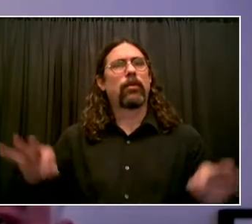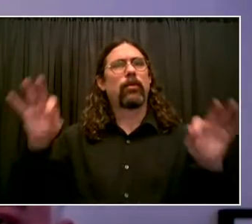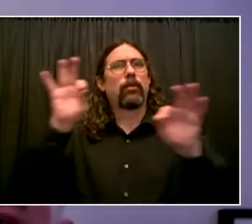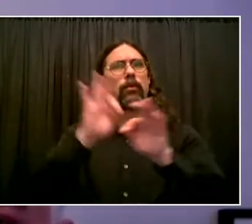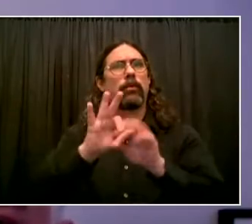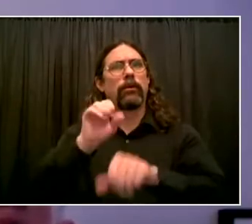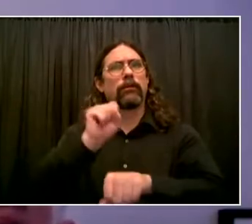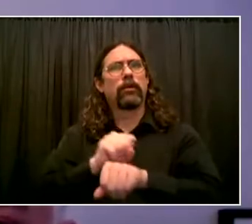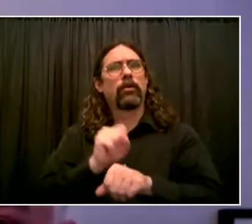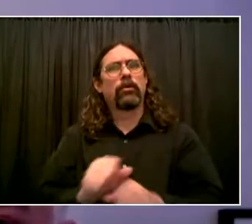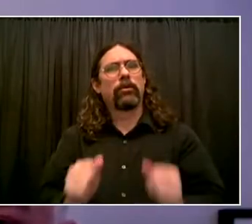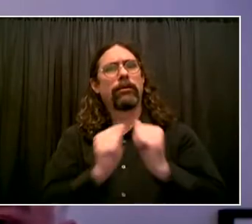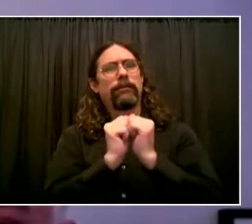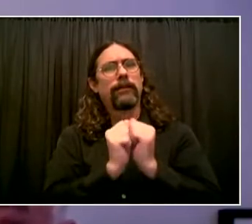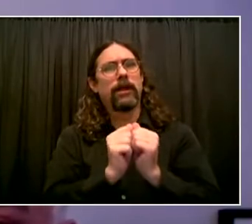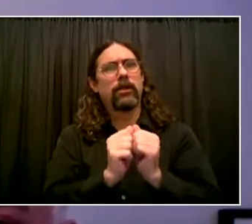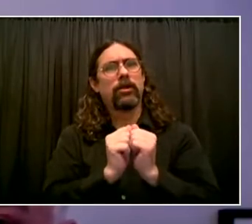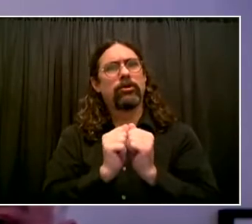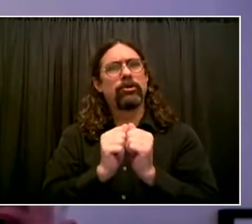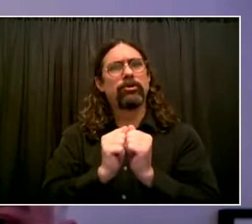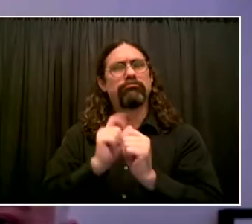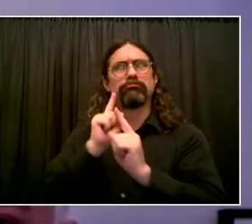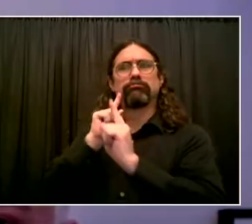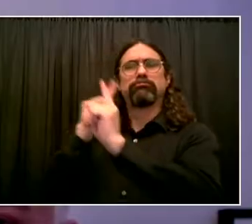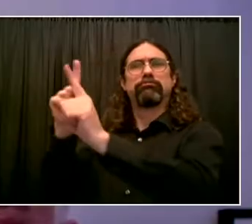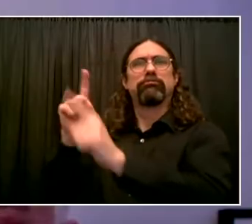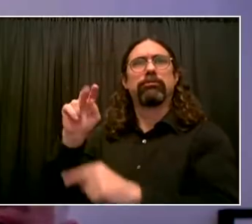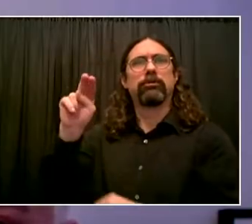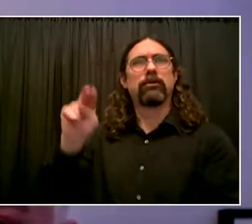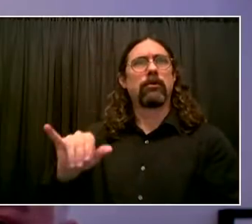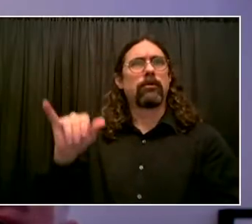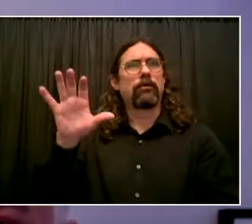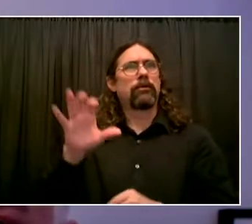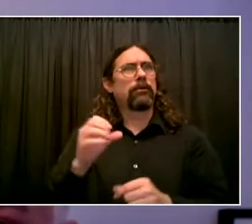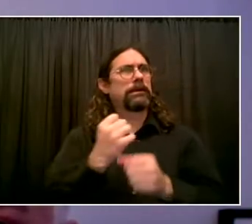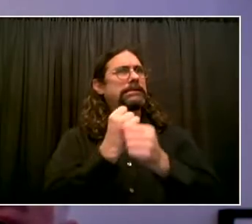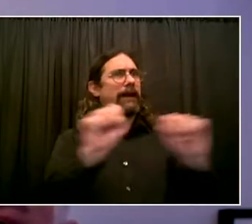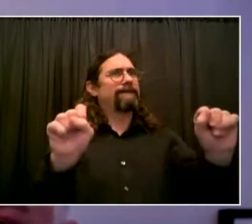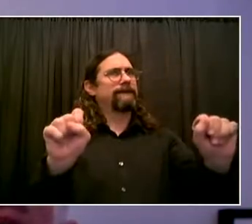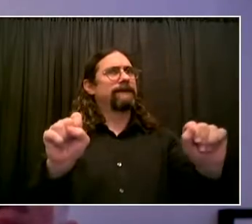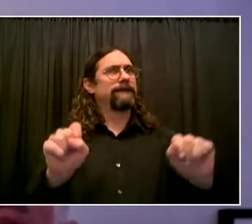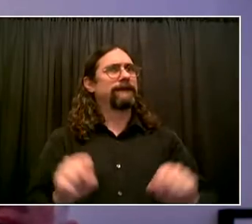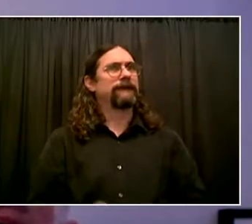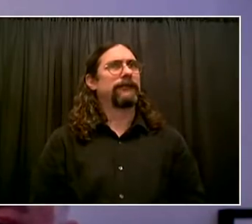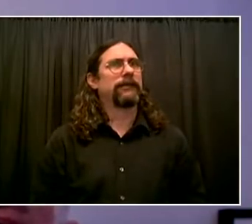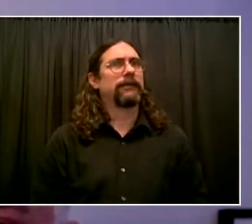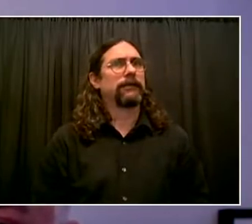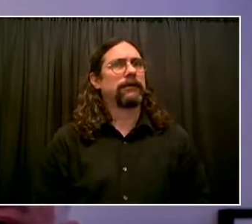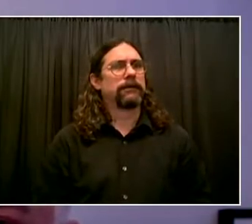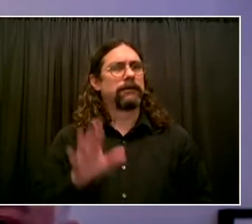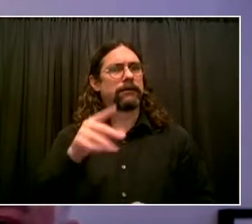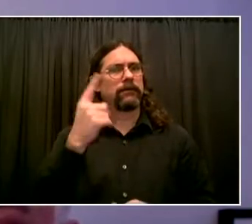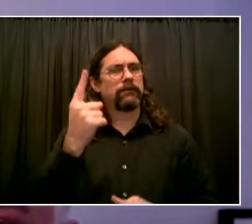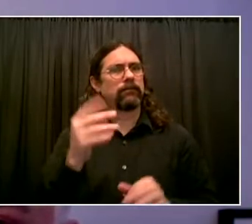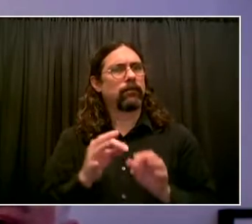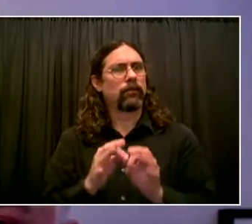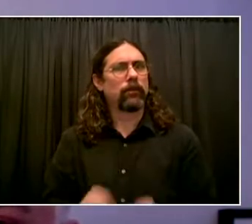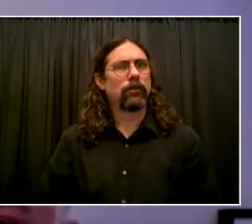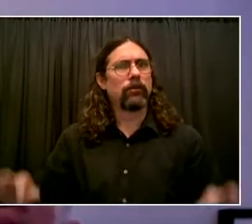MAYOR. IT IS IMPORTANT THAT TOGETHER WE CONTINUE TO MAKE OUR COMMUNITY SAFER.